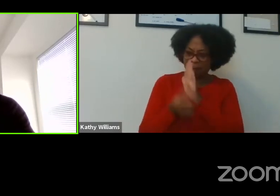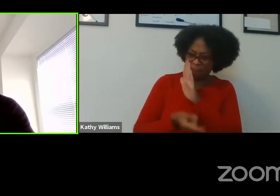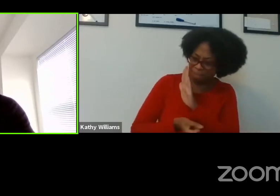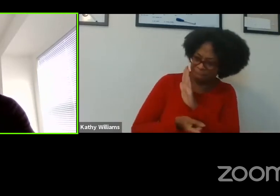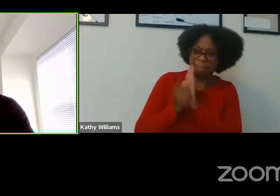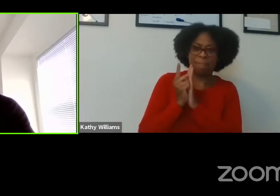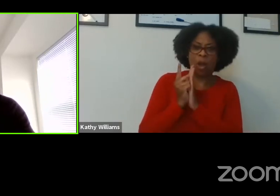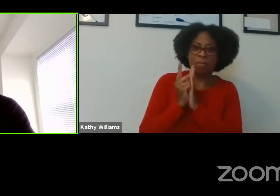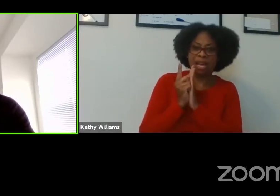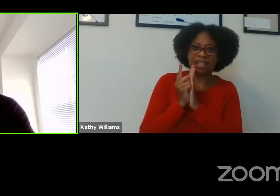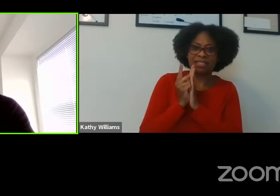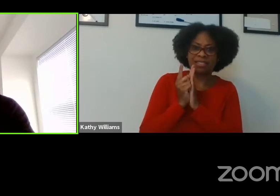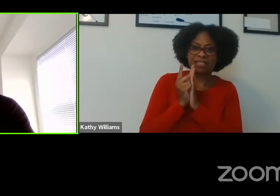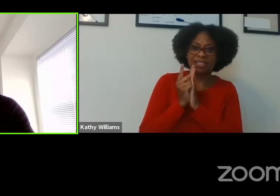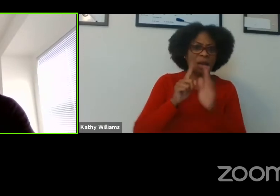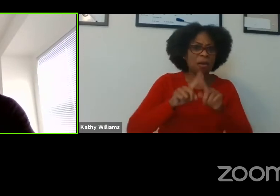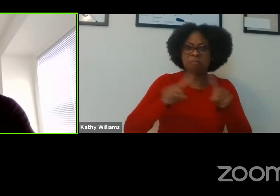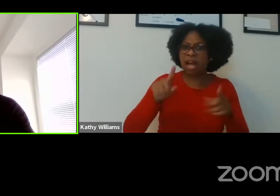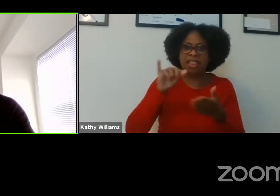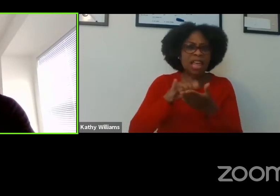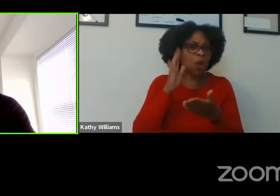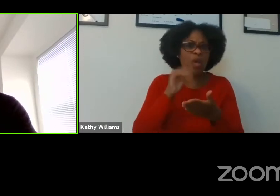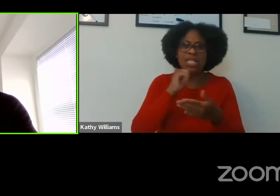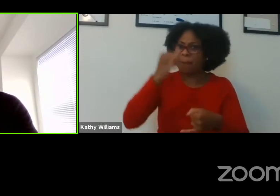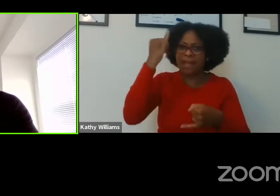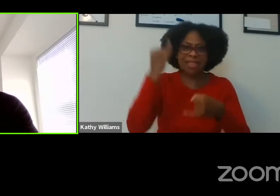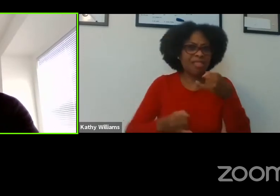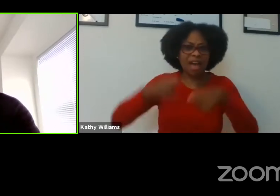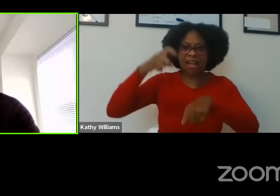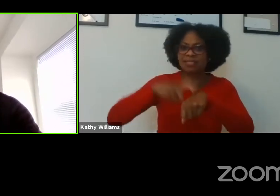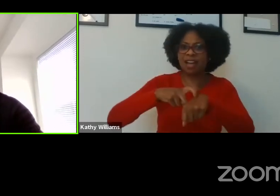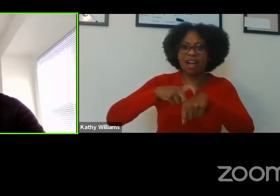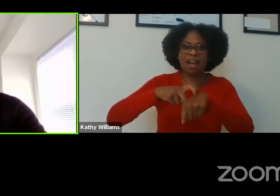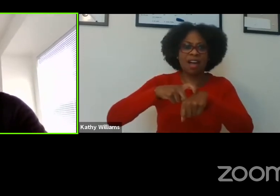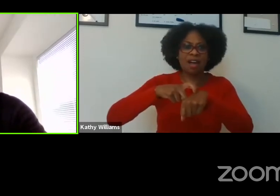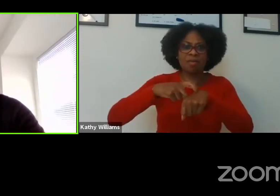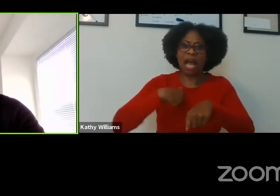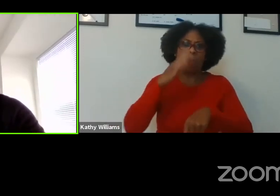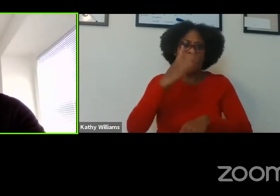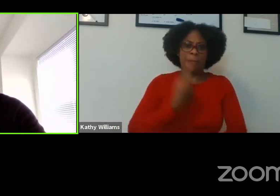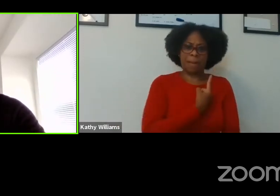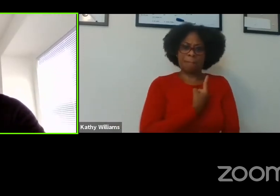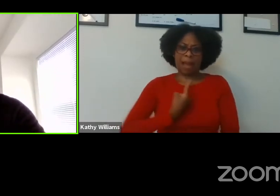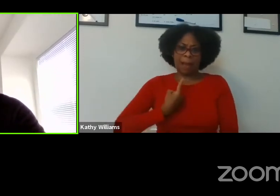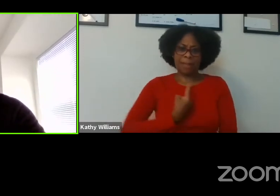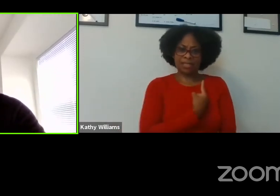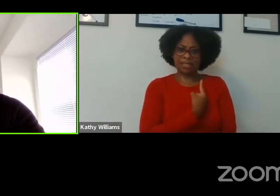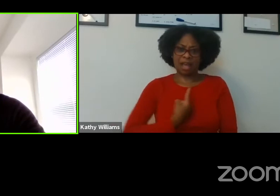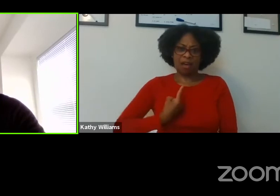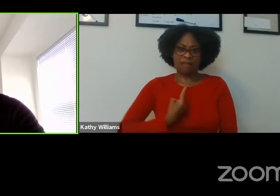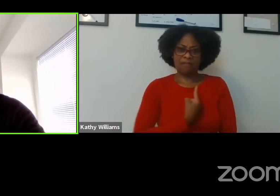I didn't know it, but this would not be the last time that I would end up by myself.